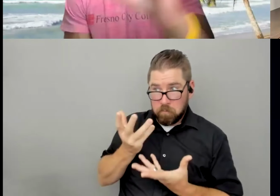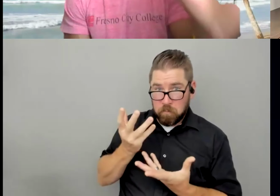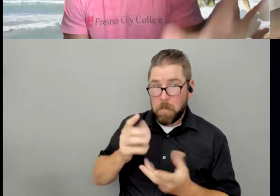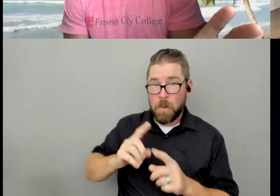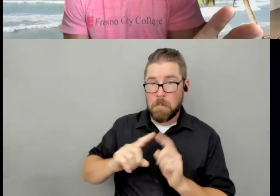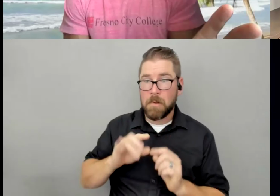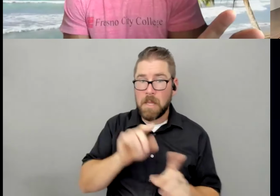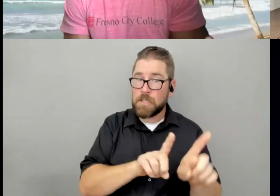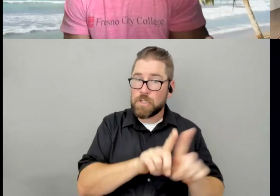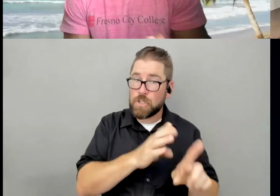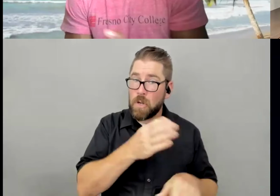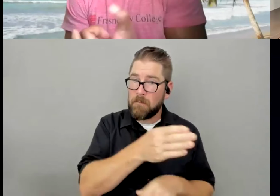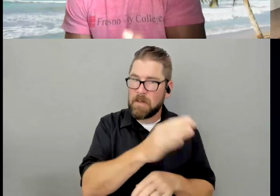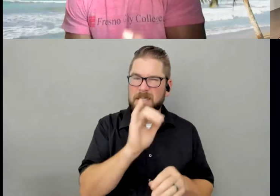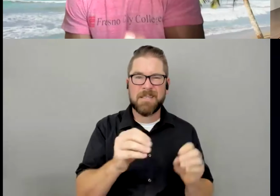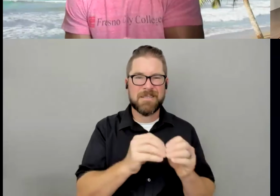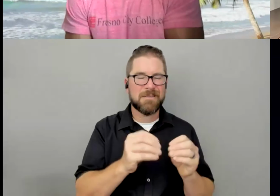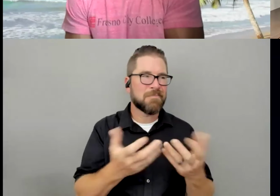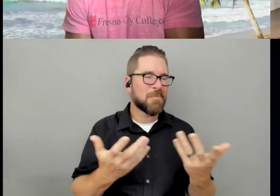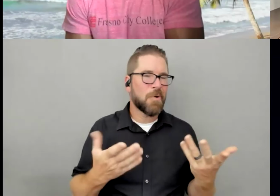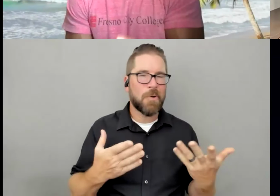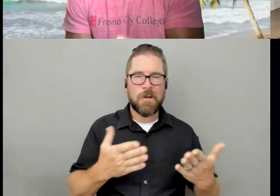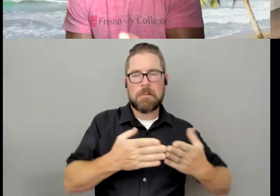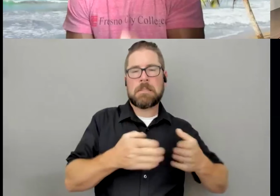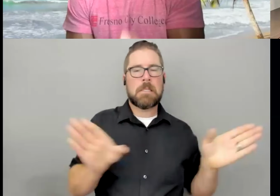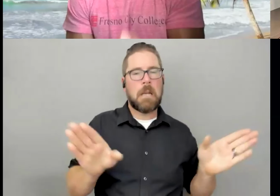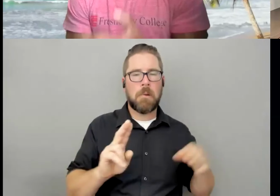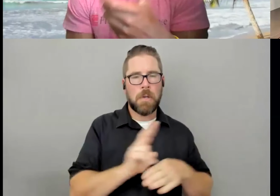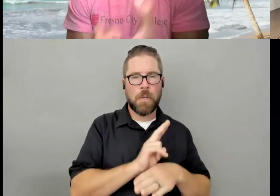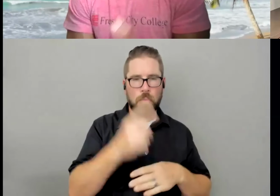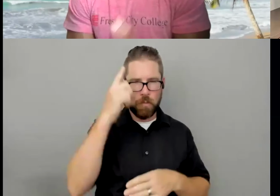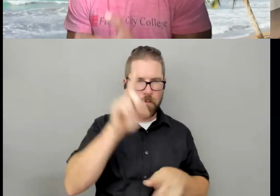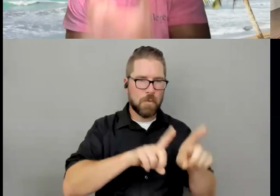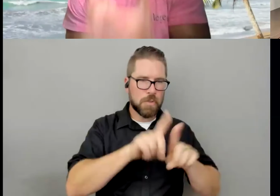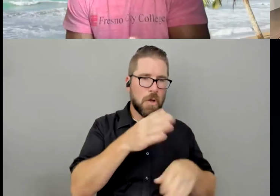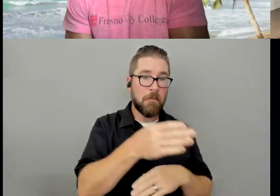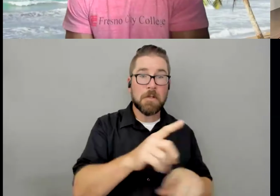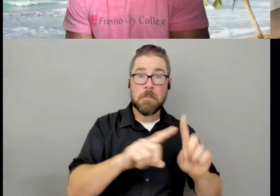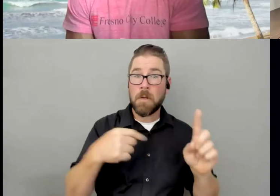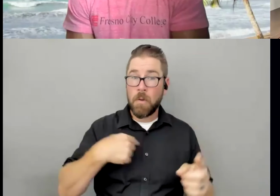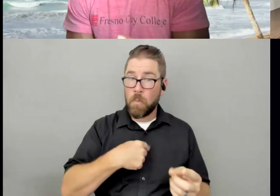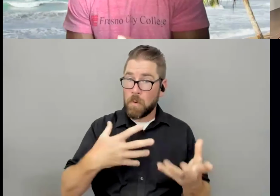Use of Starfish. But we may want to house information like, okay, here is a PowerPoint slide